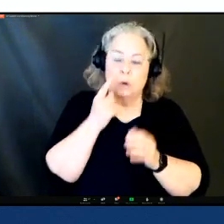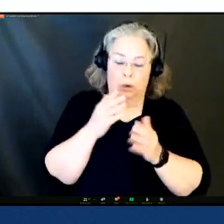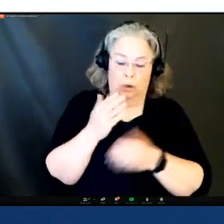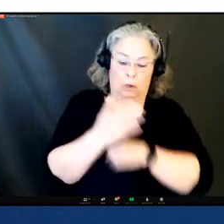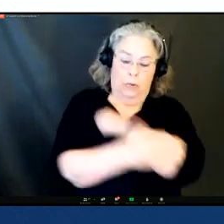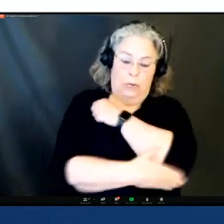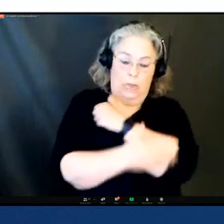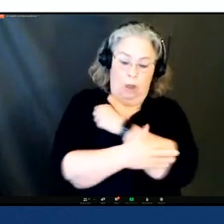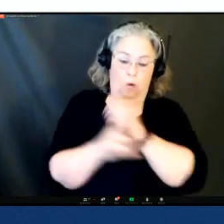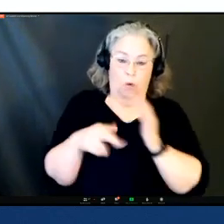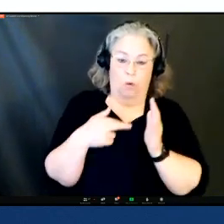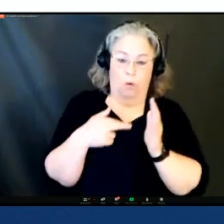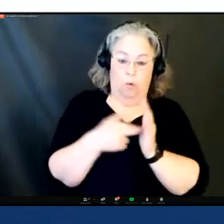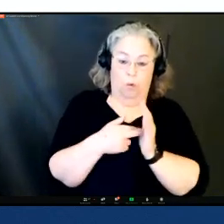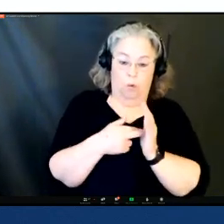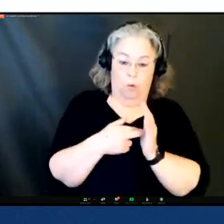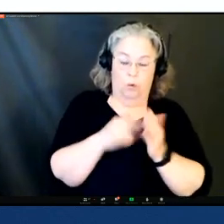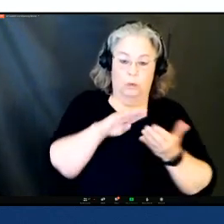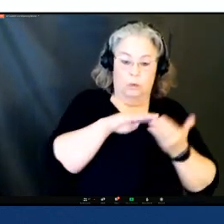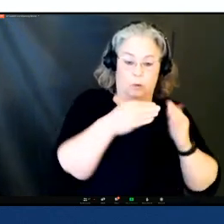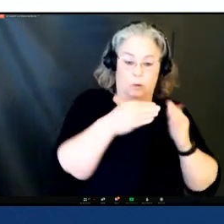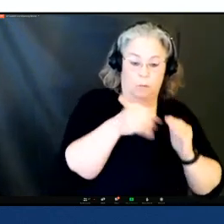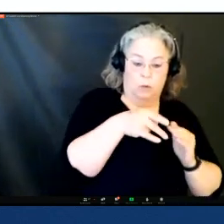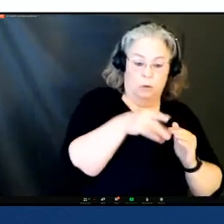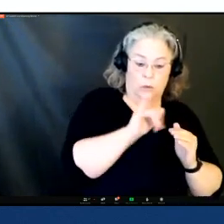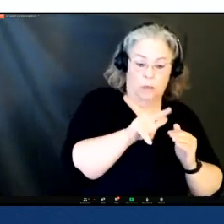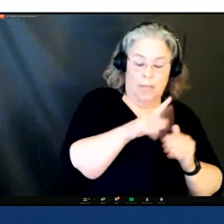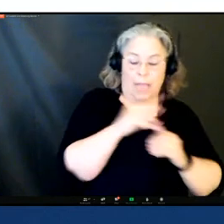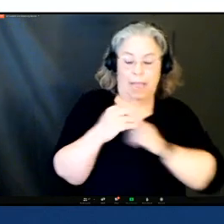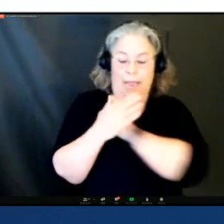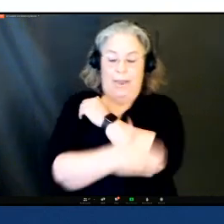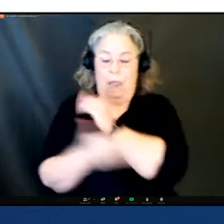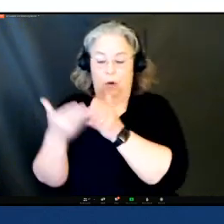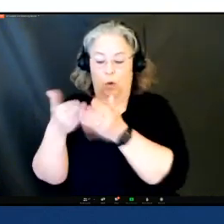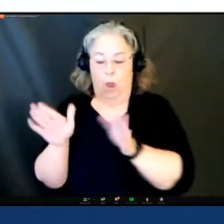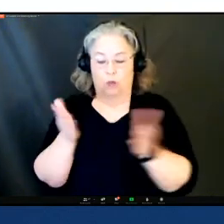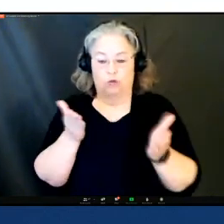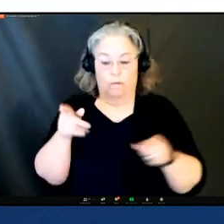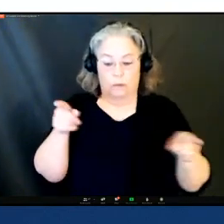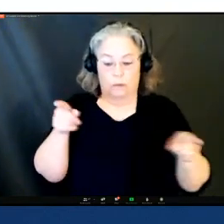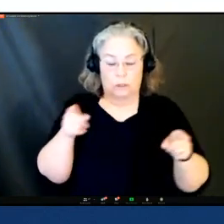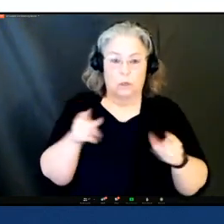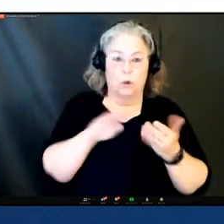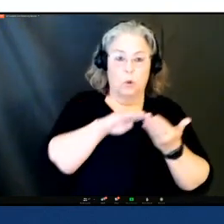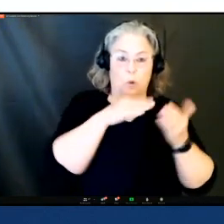as a provider of both municipal and county wide services. Municipal services are the services provided